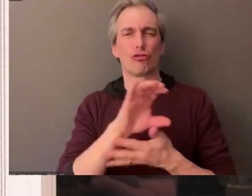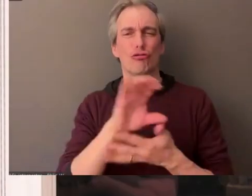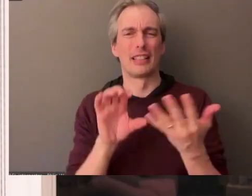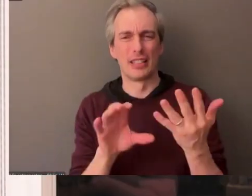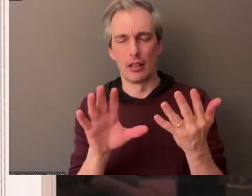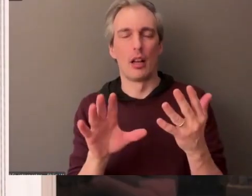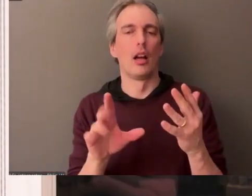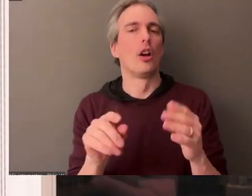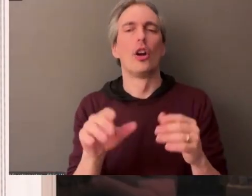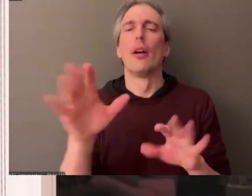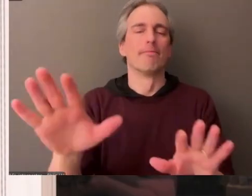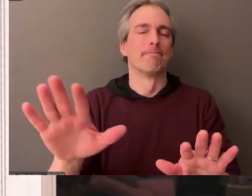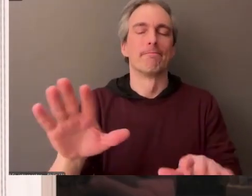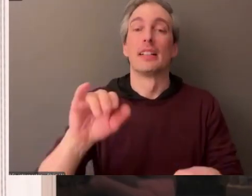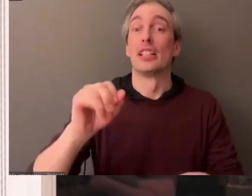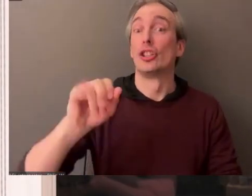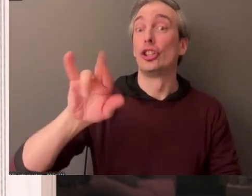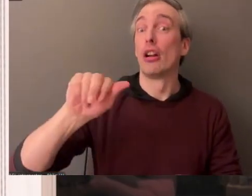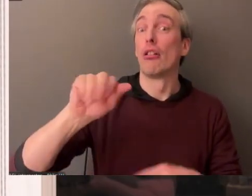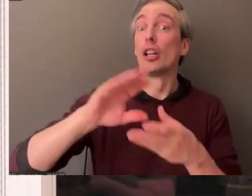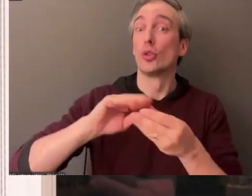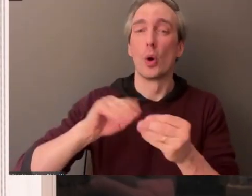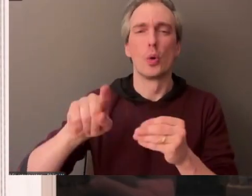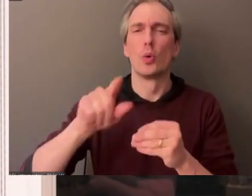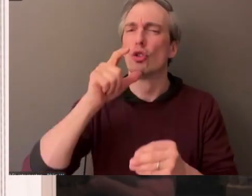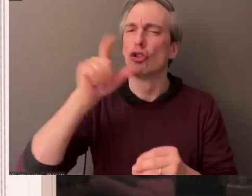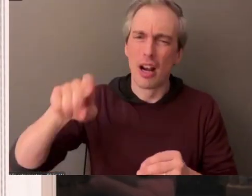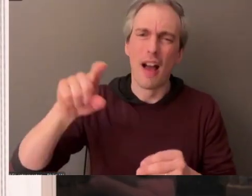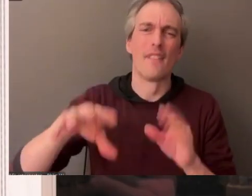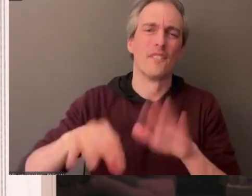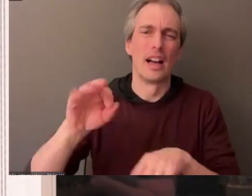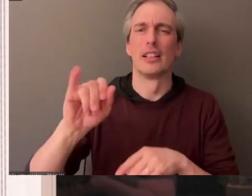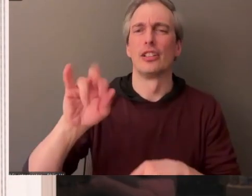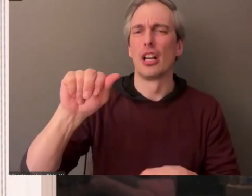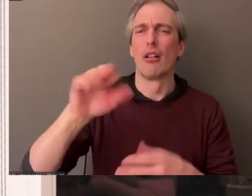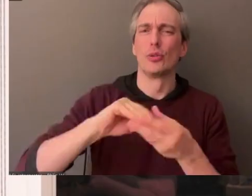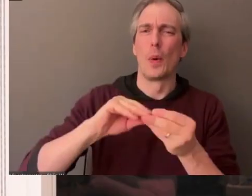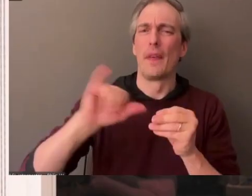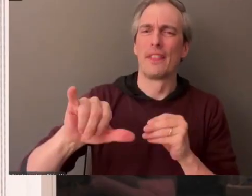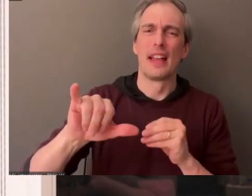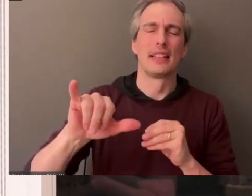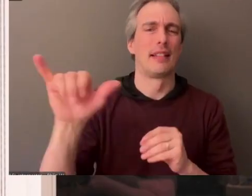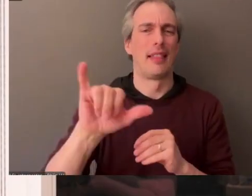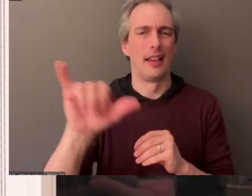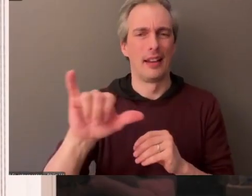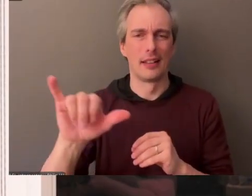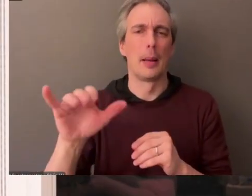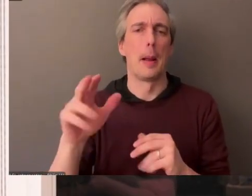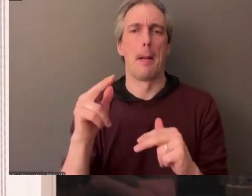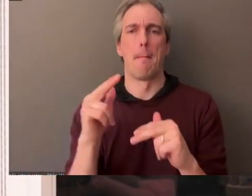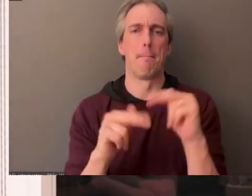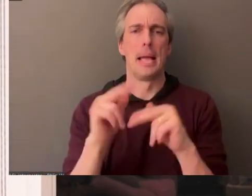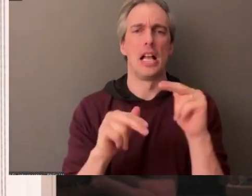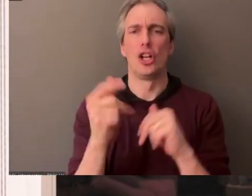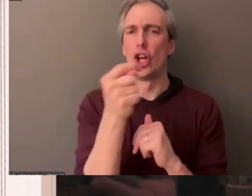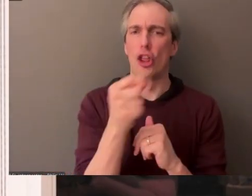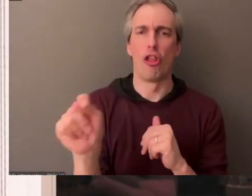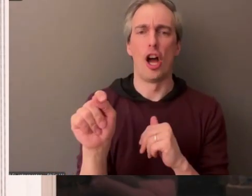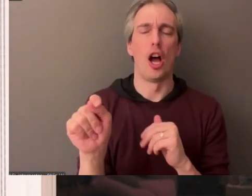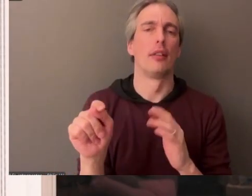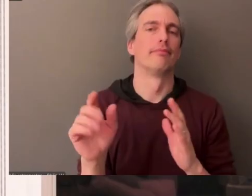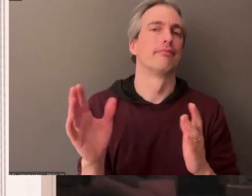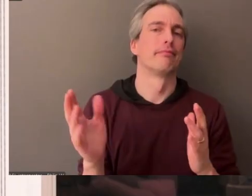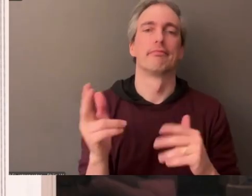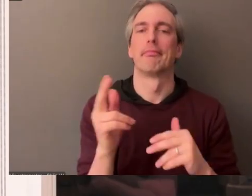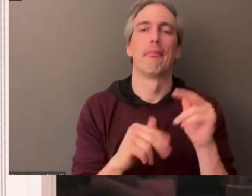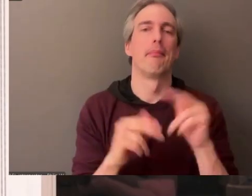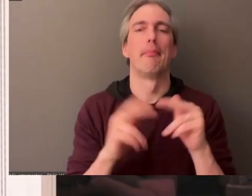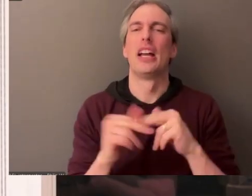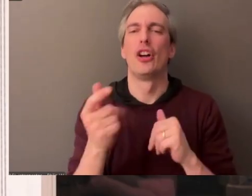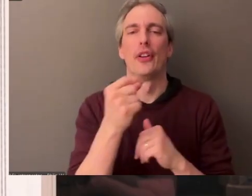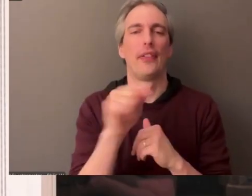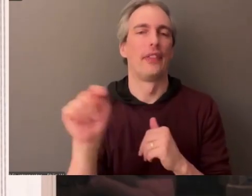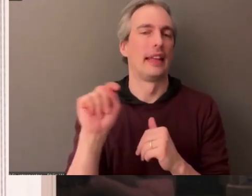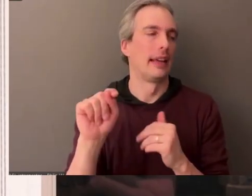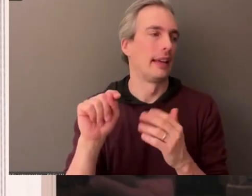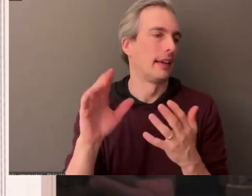that is, like, build the shipping... Build the entire product display page.